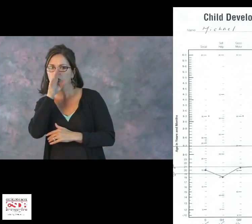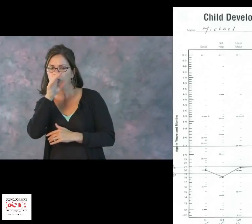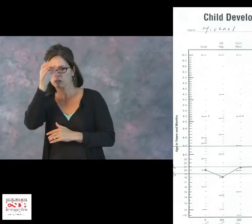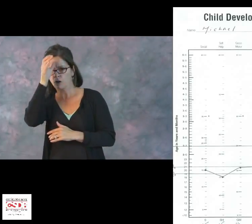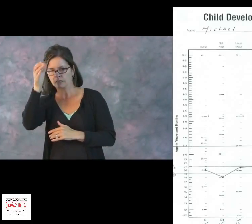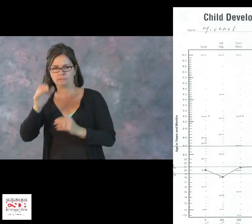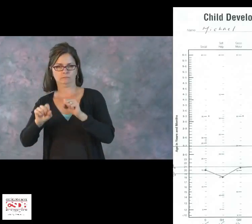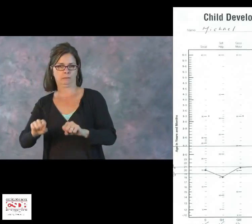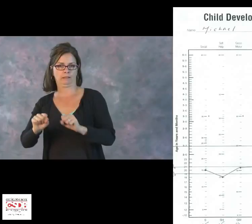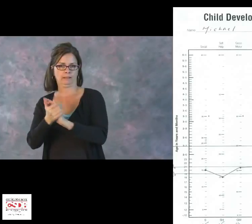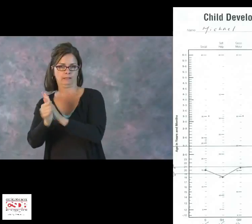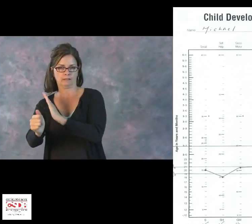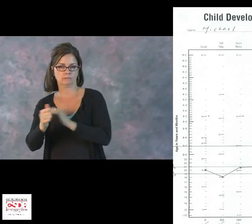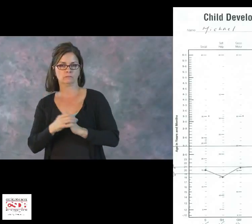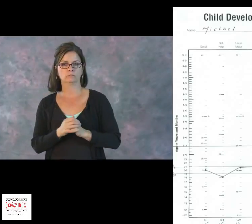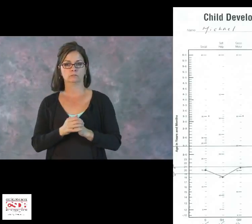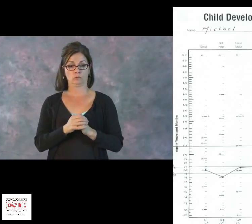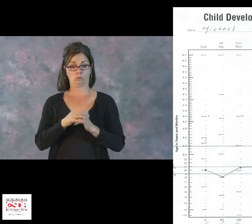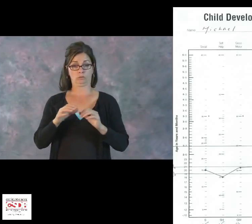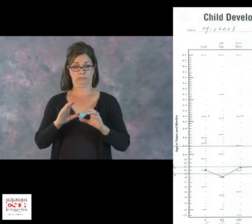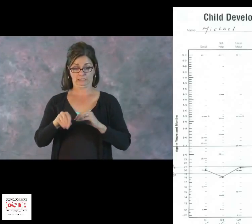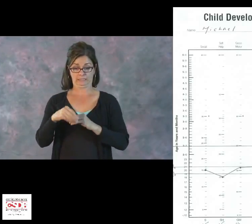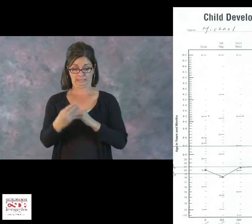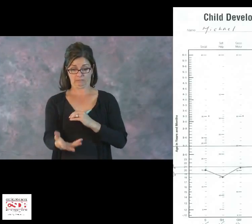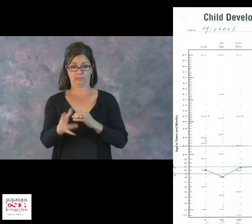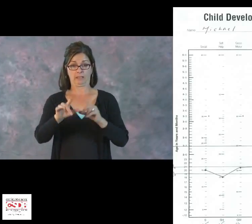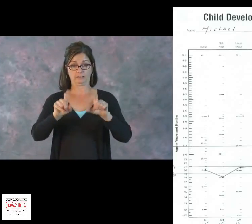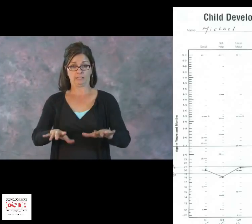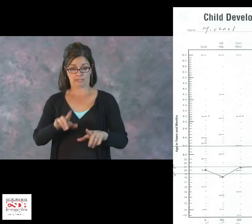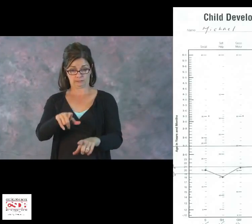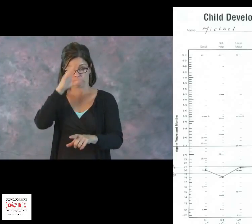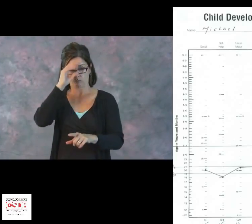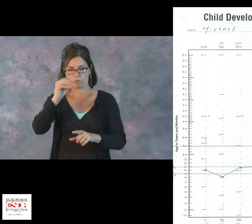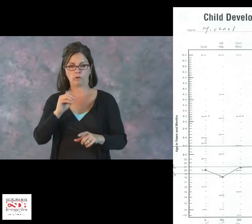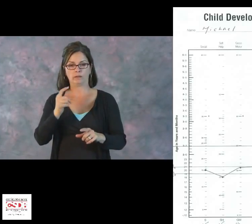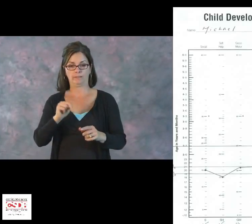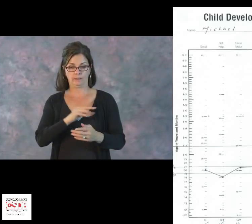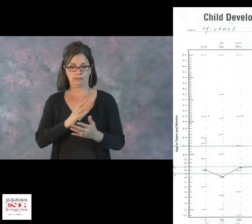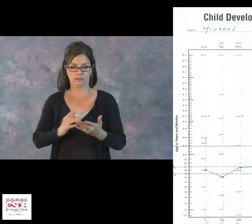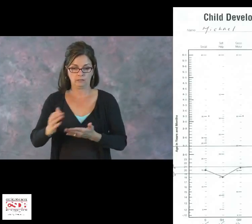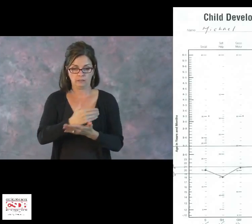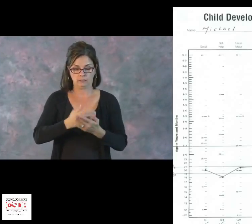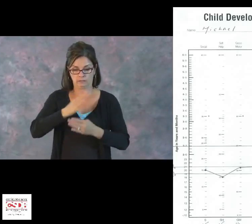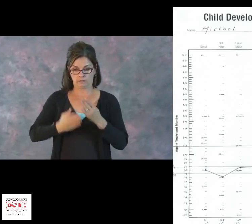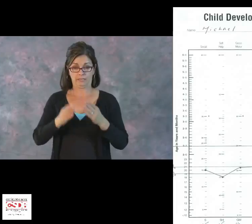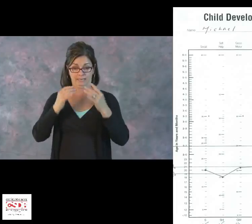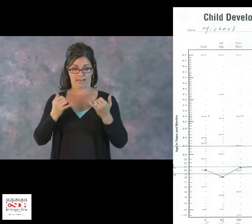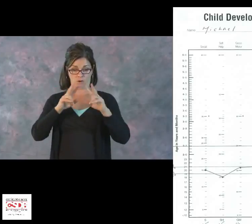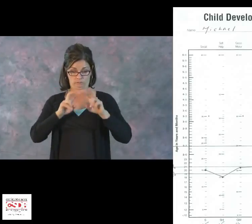From administering this assessment and looking at this profile, I'm immediately struck,